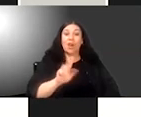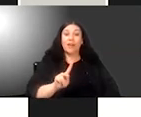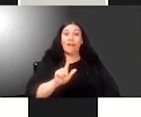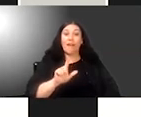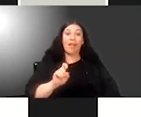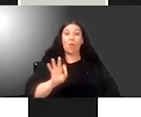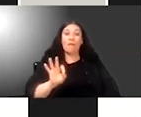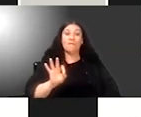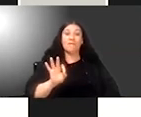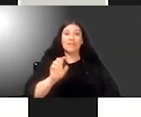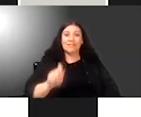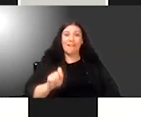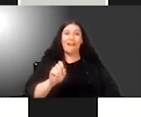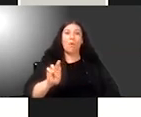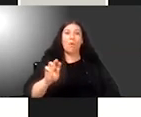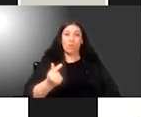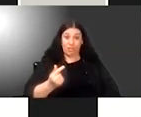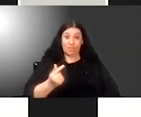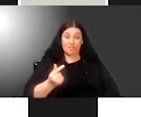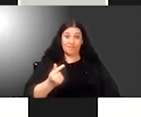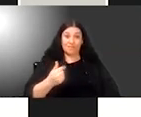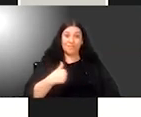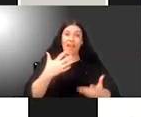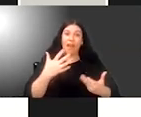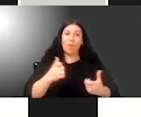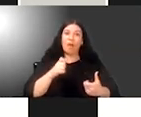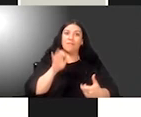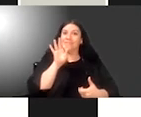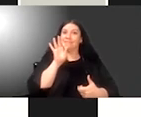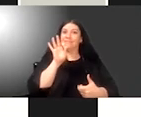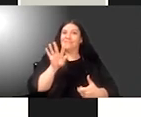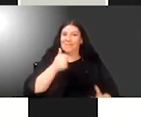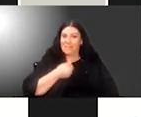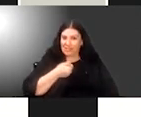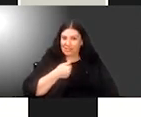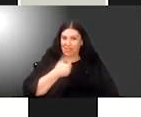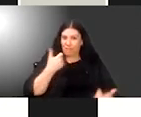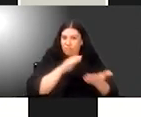And I want to give a shoutout myself to the great team -- my staff team, led by Scott Thompson, but joined by Maggie Mahoney, Dallas Adams, Lori Becker. You guys did a great job on this. Thank you, stay safe, everyone. Lead on.